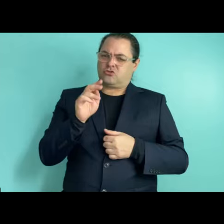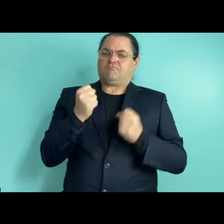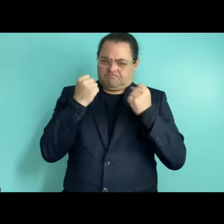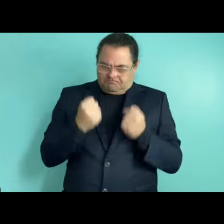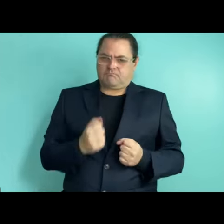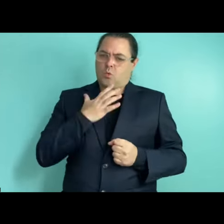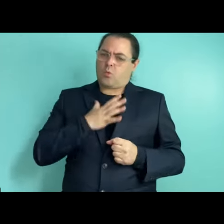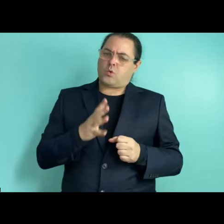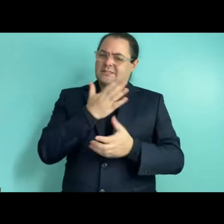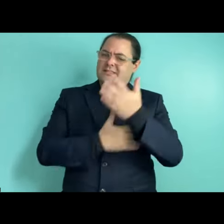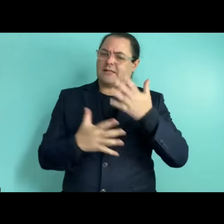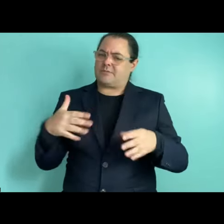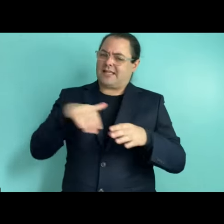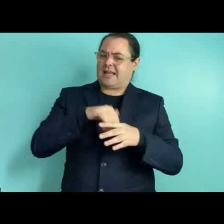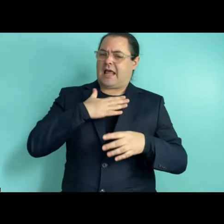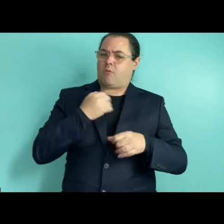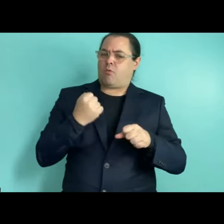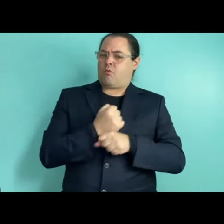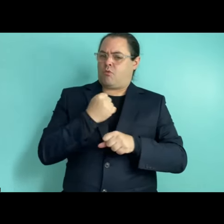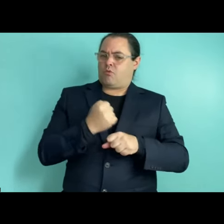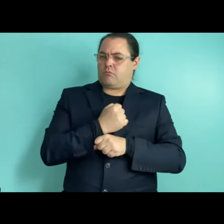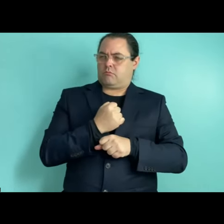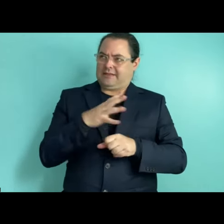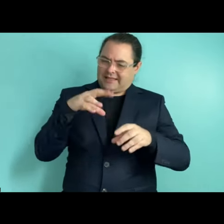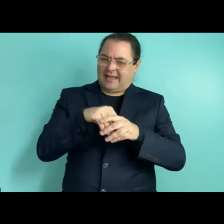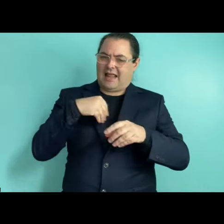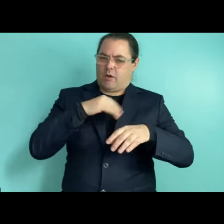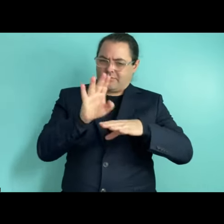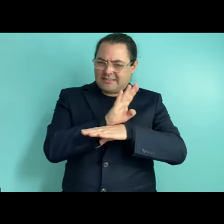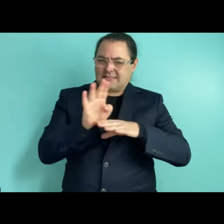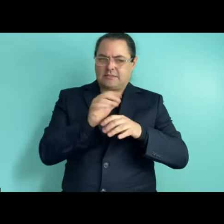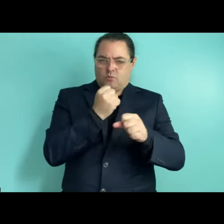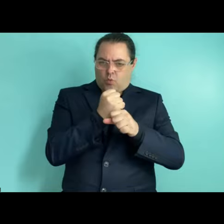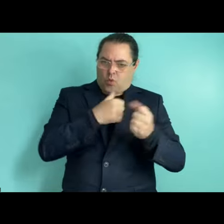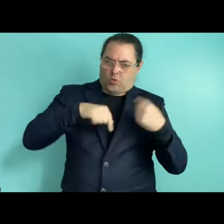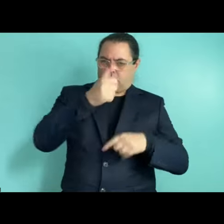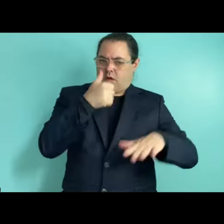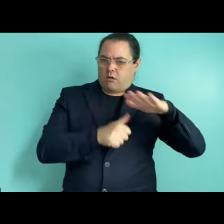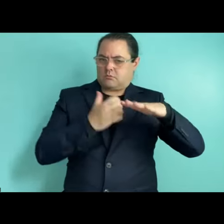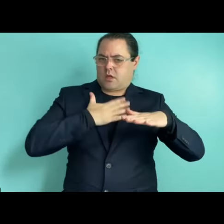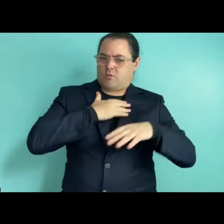14:20:03 And through this program, we are creating an accessible, inclusive opportunity